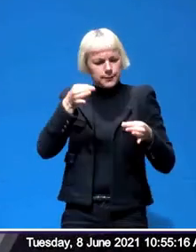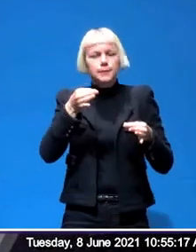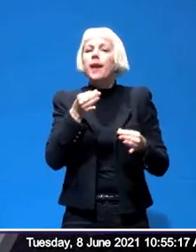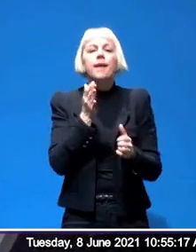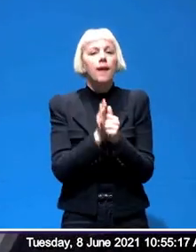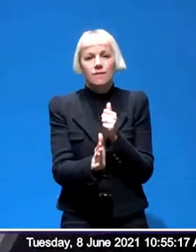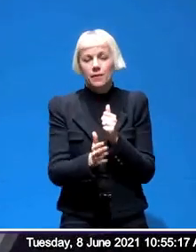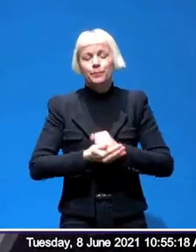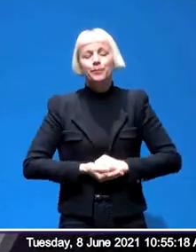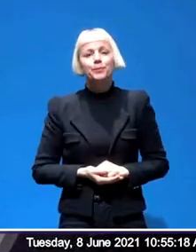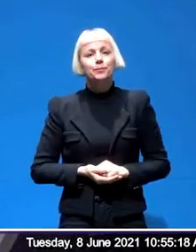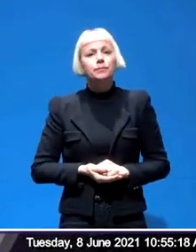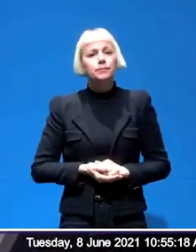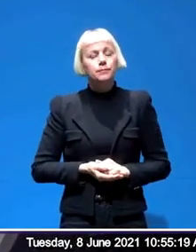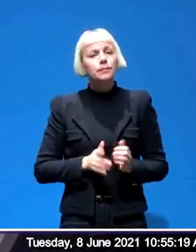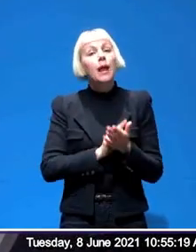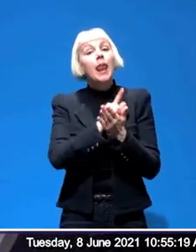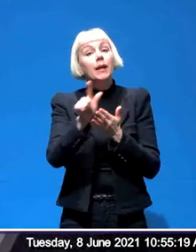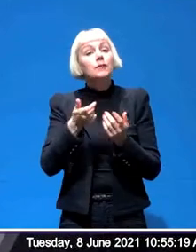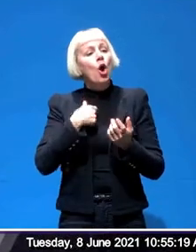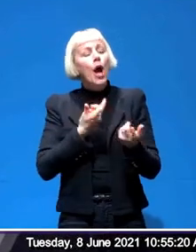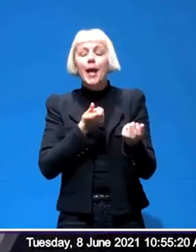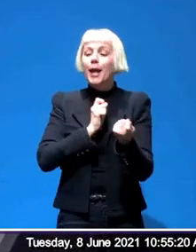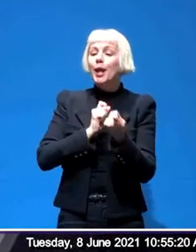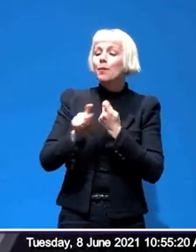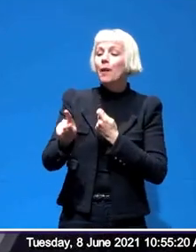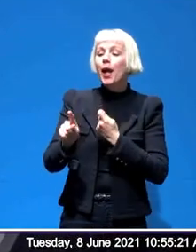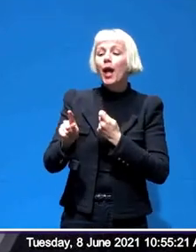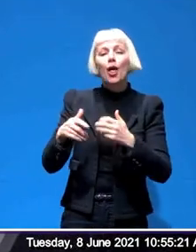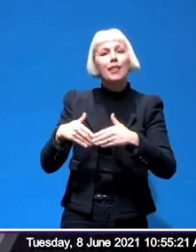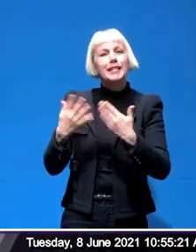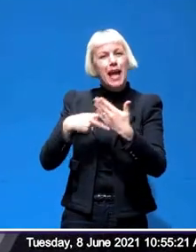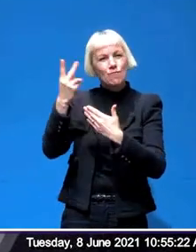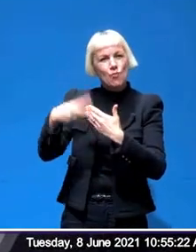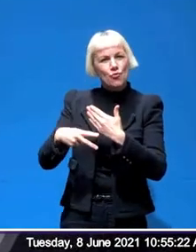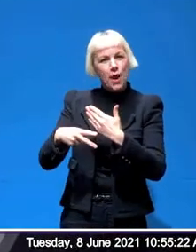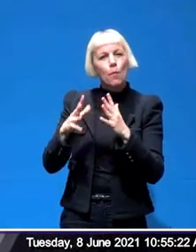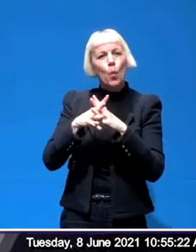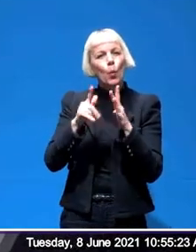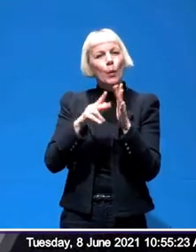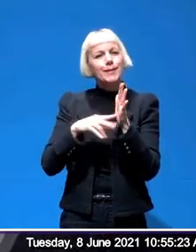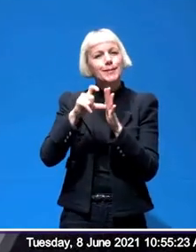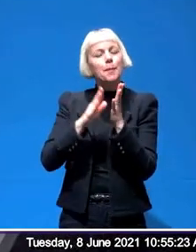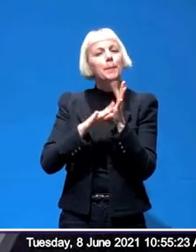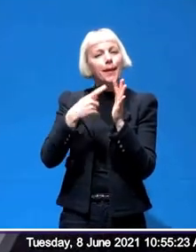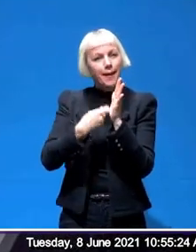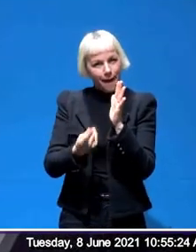At some point I emailed the Windamere Park staff --- sorry, at some point